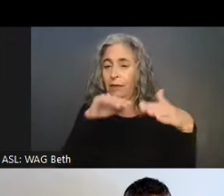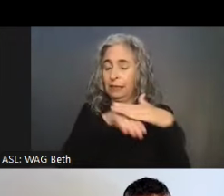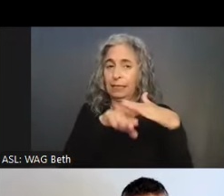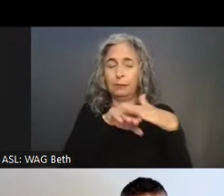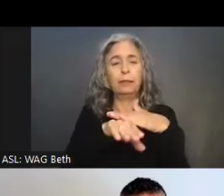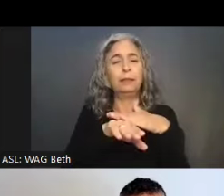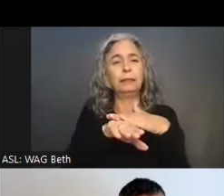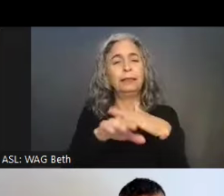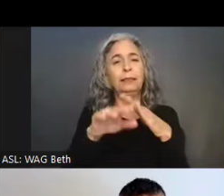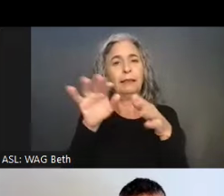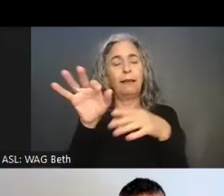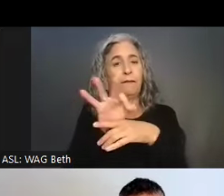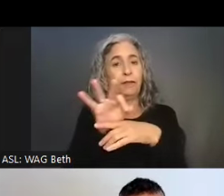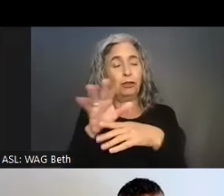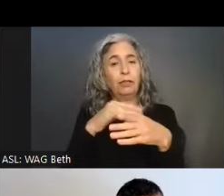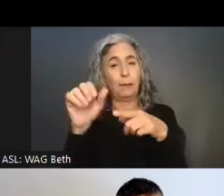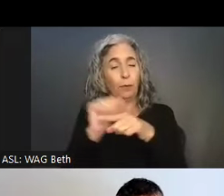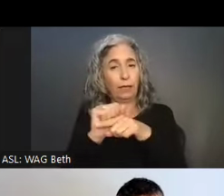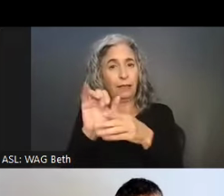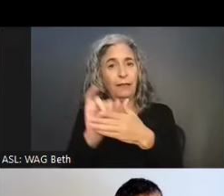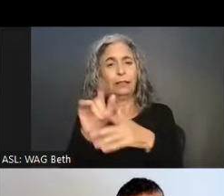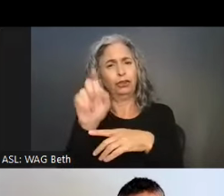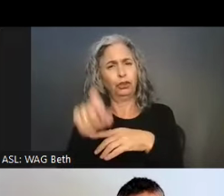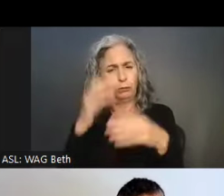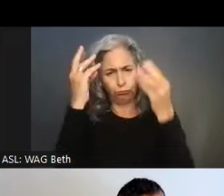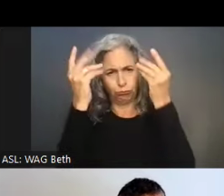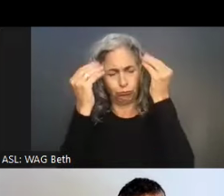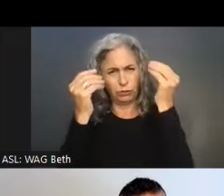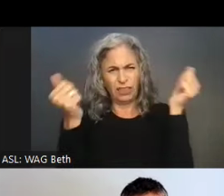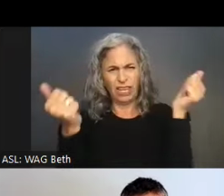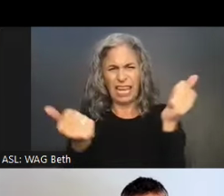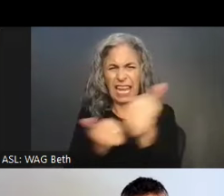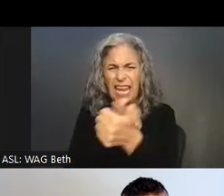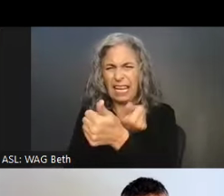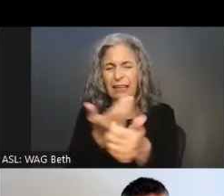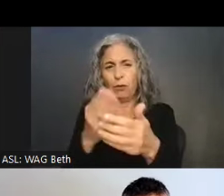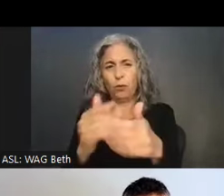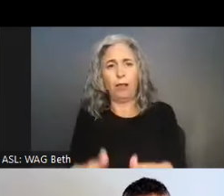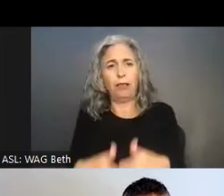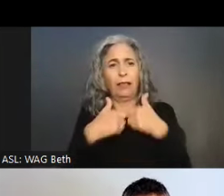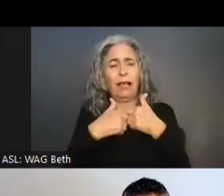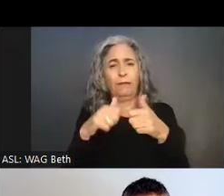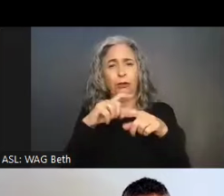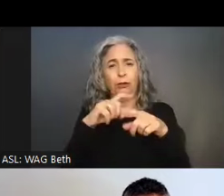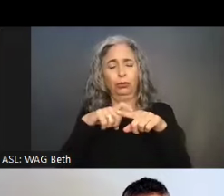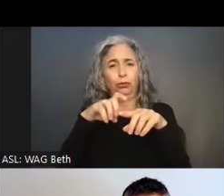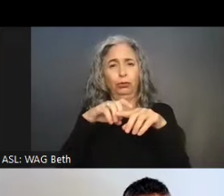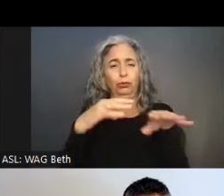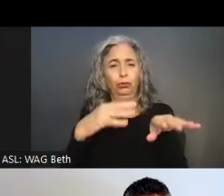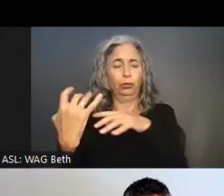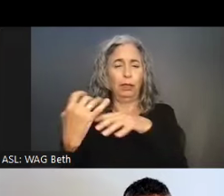features and practices that should be considered for any of your livestream events. Live captions,